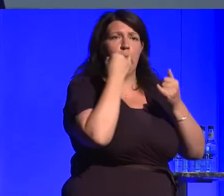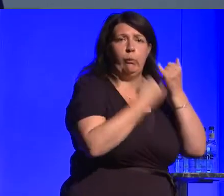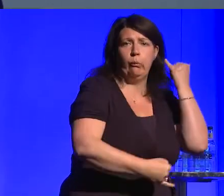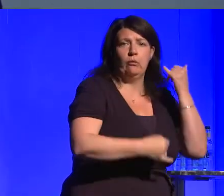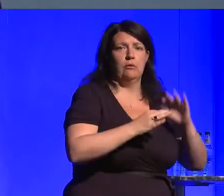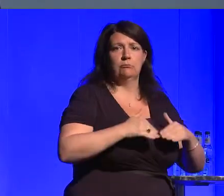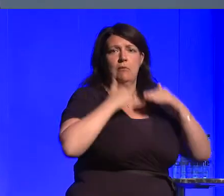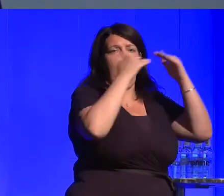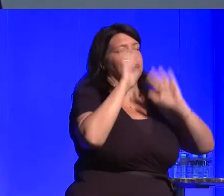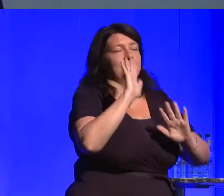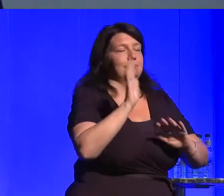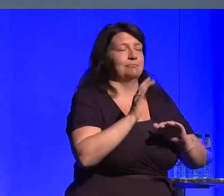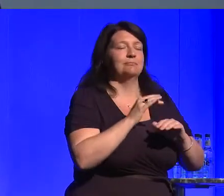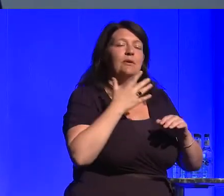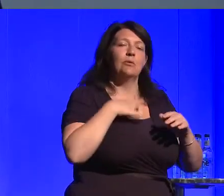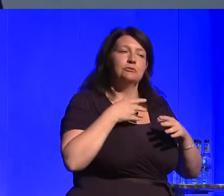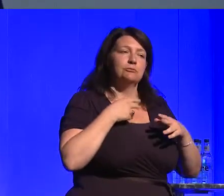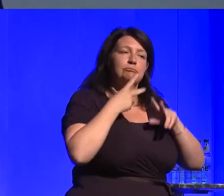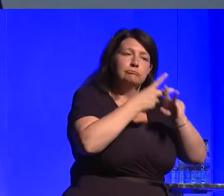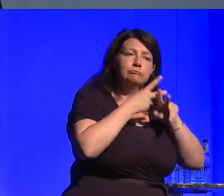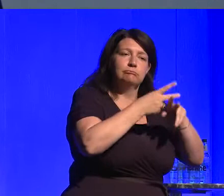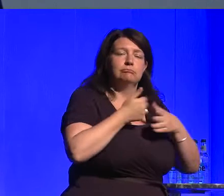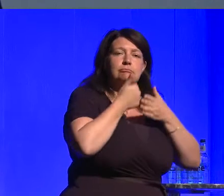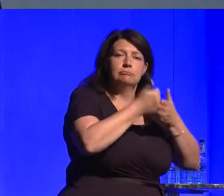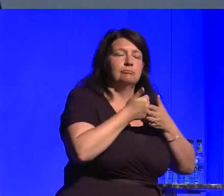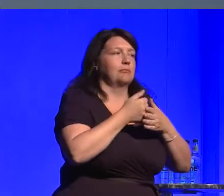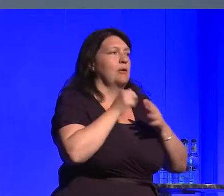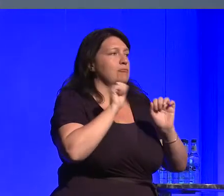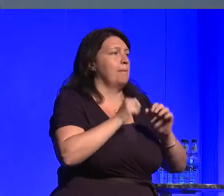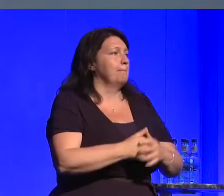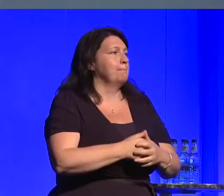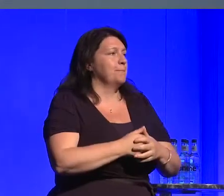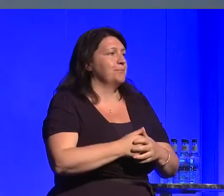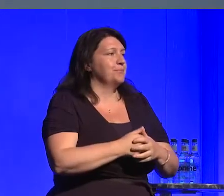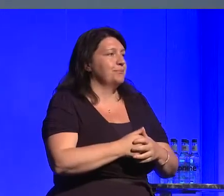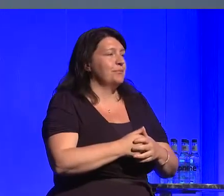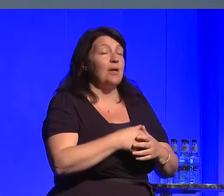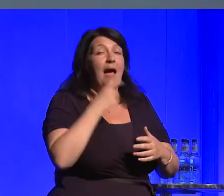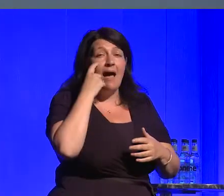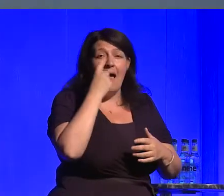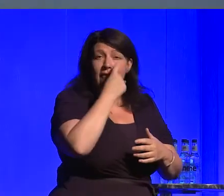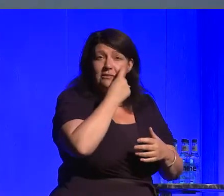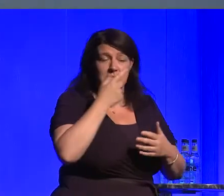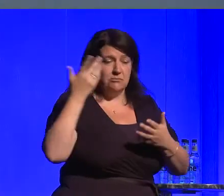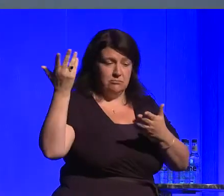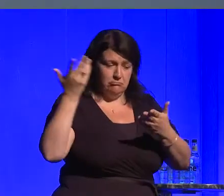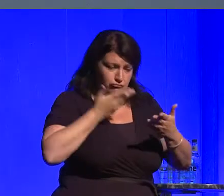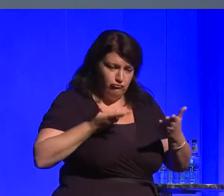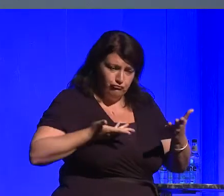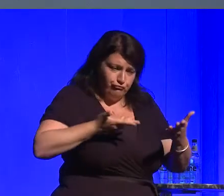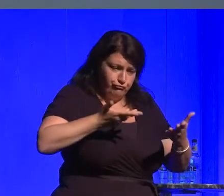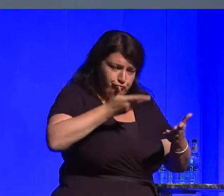We now have compelling evidence that failure to provide seven-day services in our NHS impacts